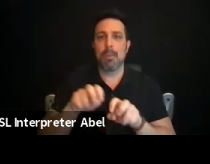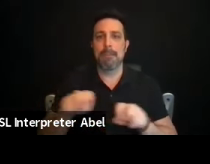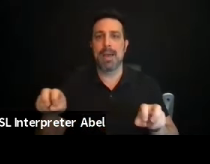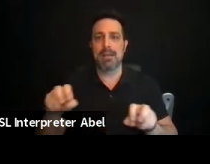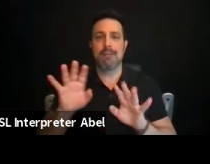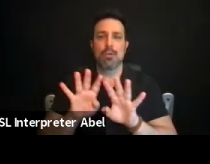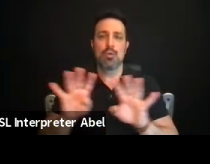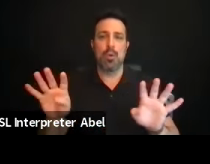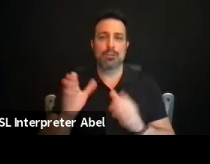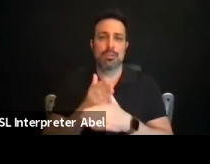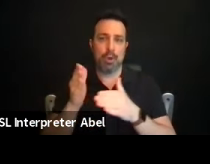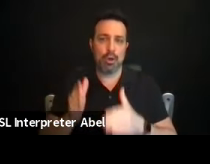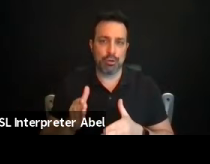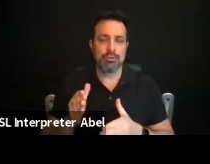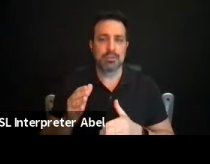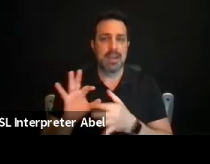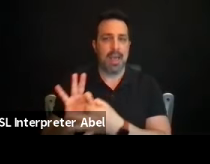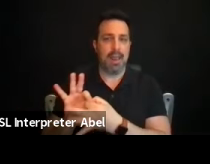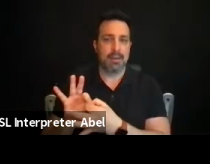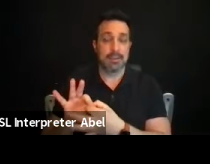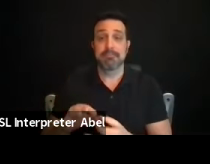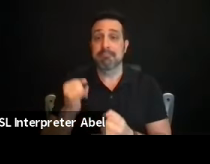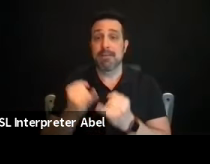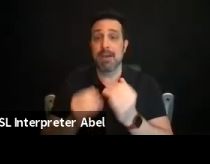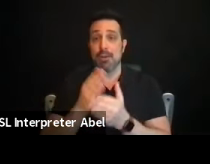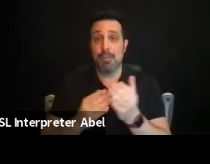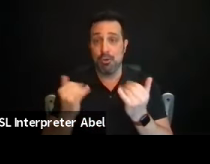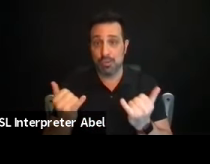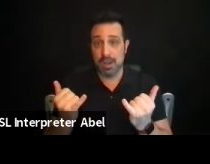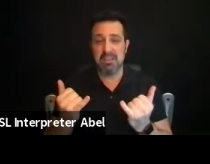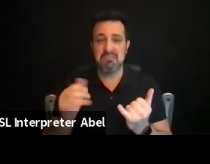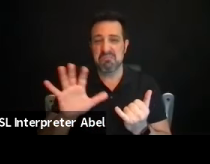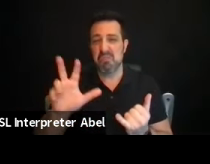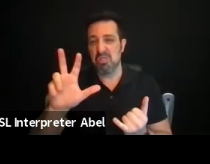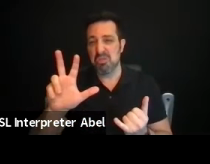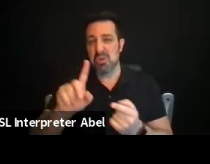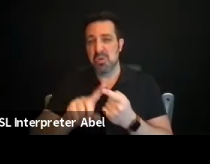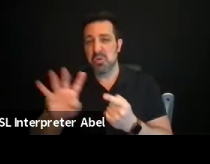event. At about 2:15 p.m. you'll have the opportunity to learn about digital organizing and engagement for